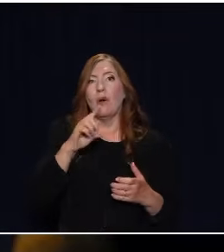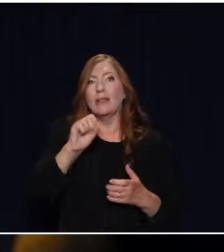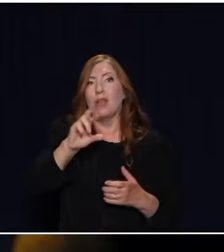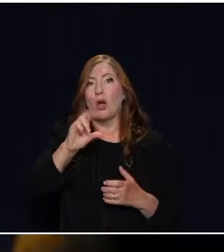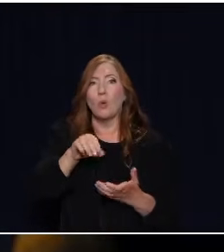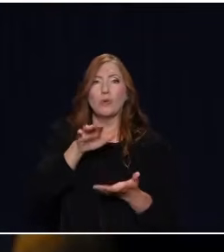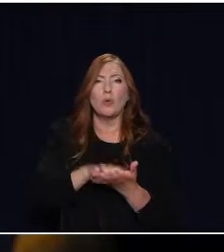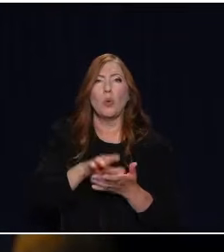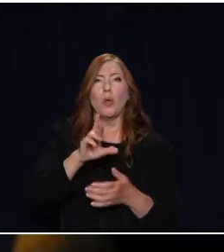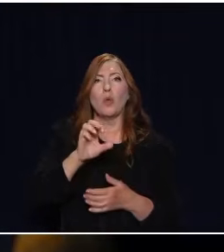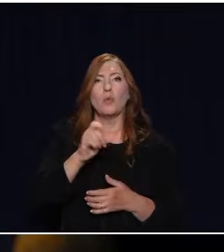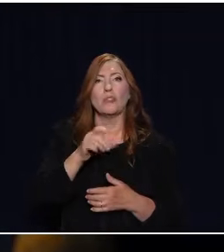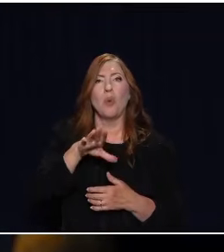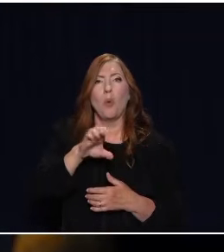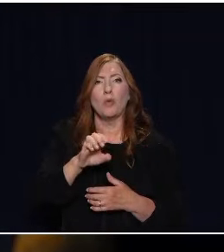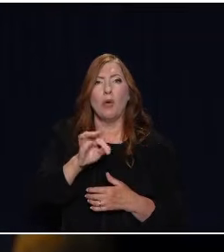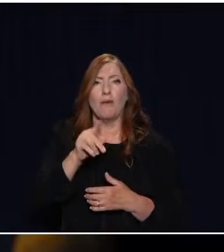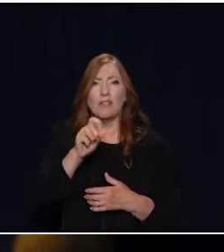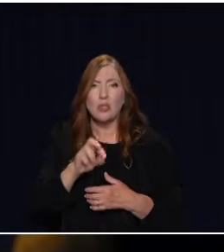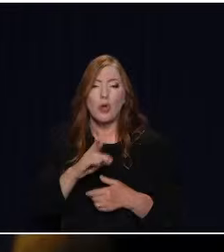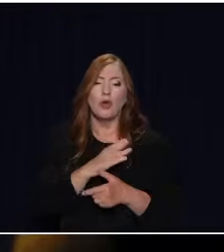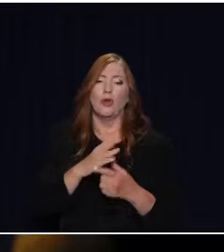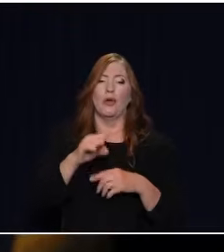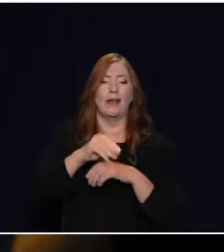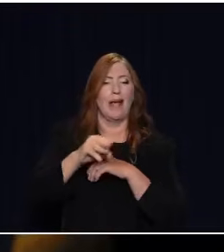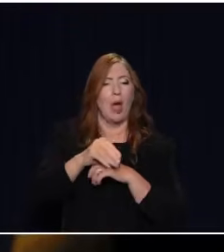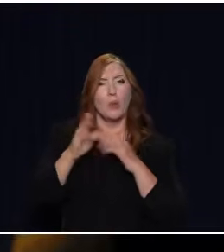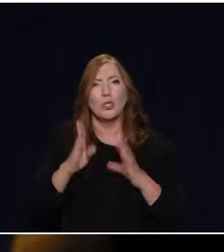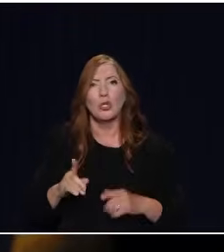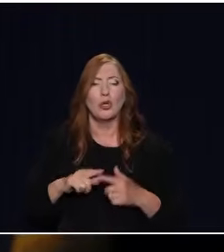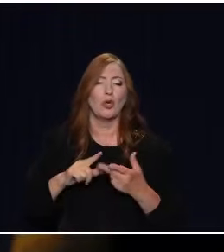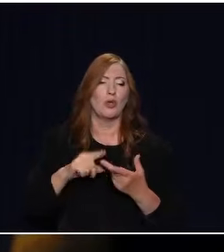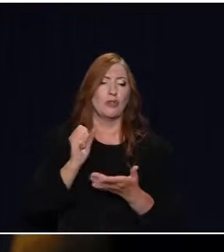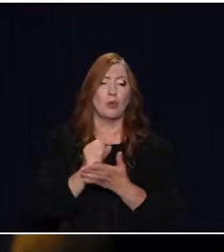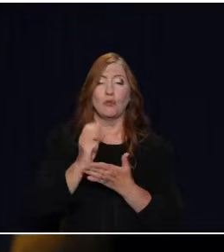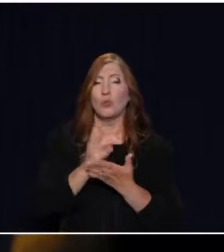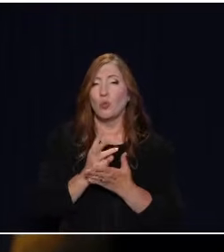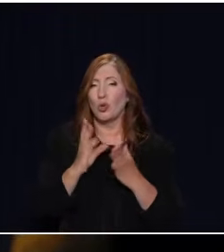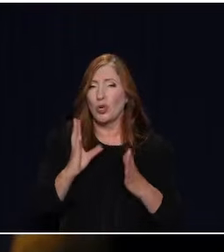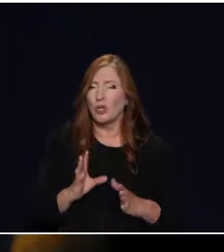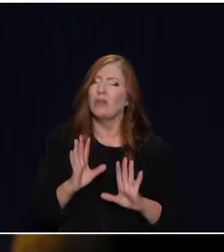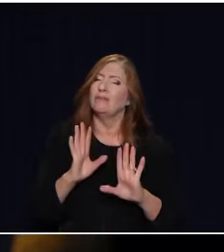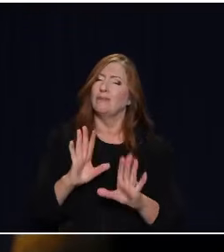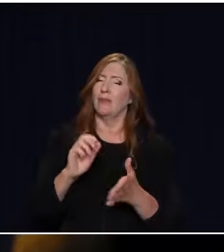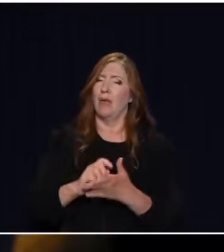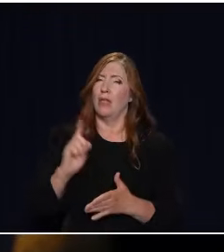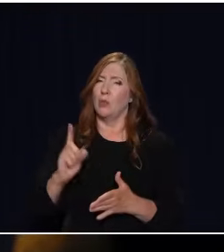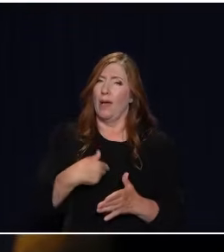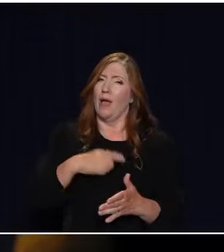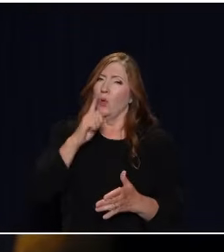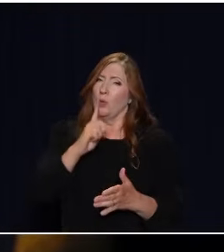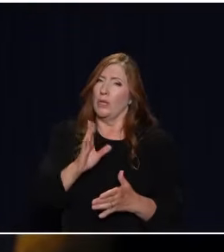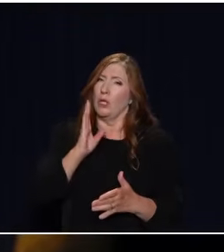ROLE. THERE ARE SCHOOL SAFETY GRANTS WHERE SCHOOLS CAN DECIDE IF THEY